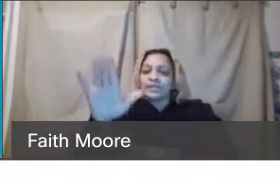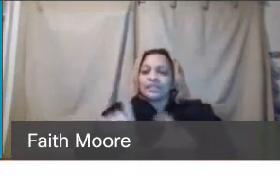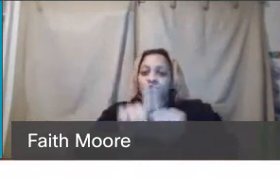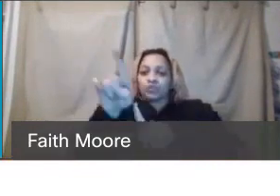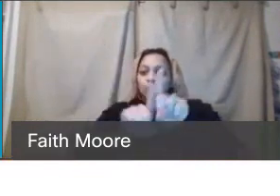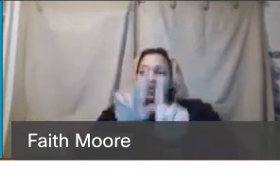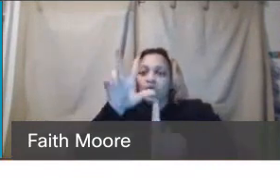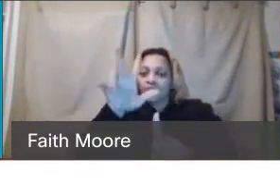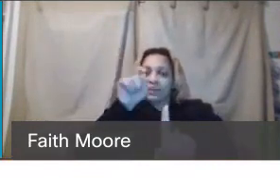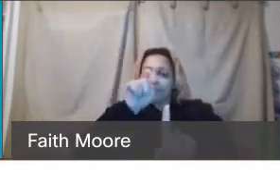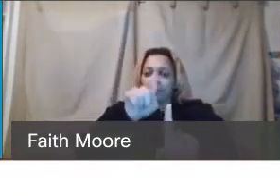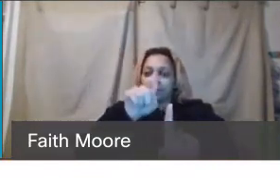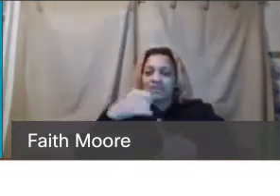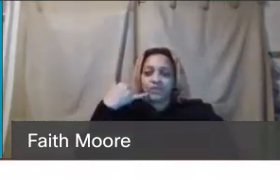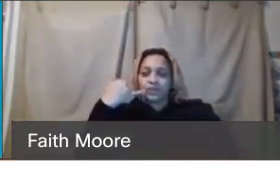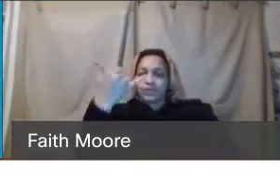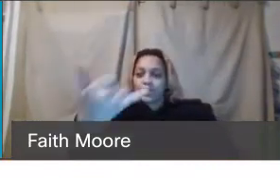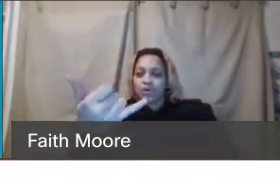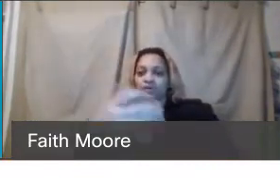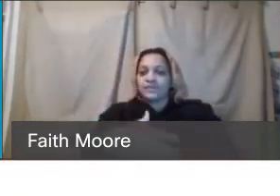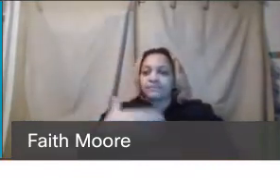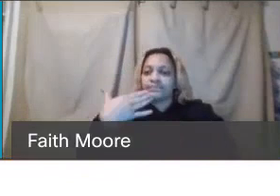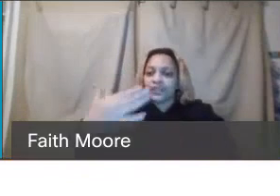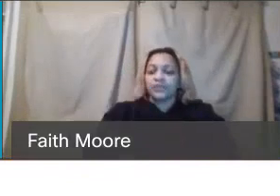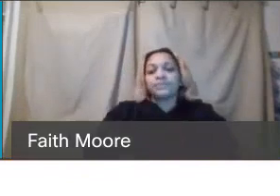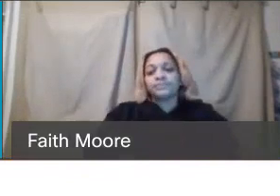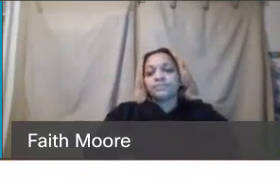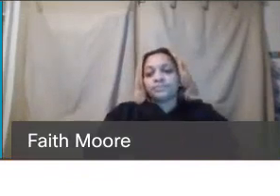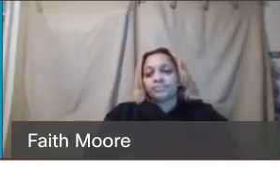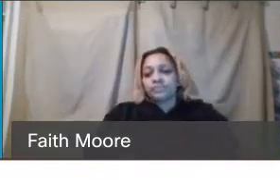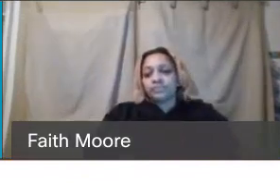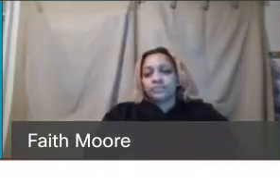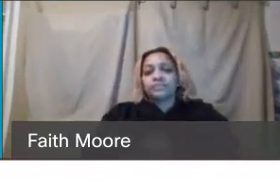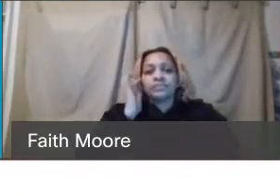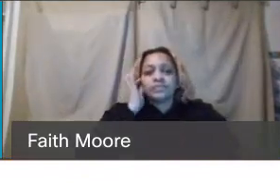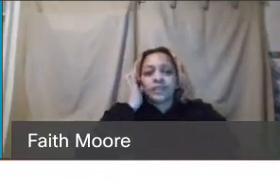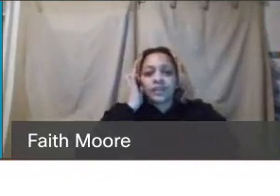And that will raise your hand. Thank you. Great. Can you hear me.